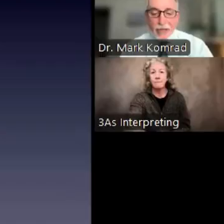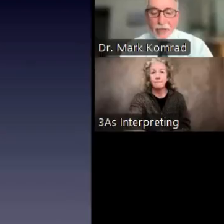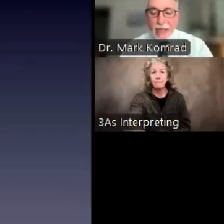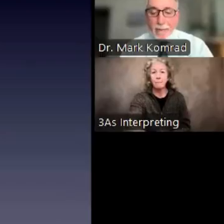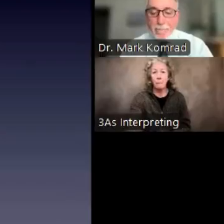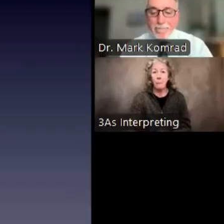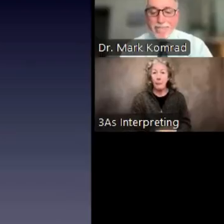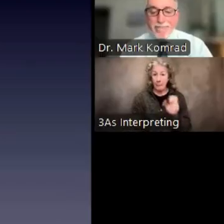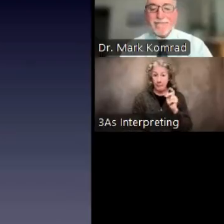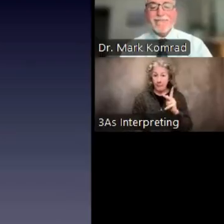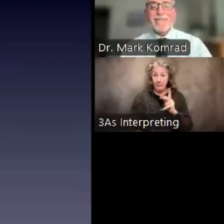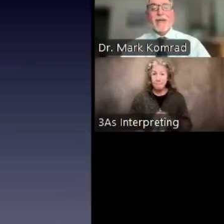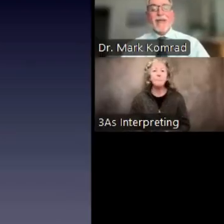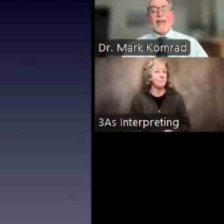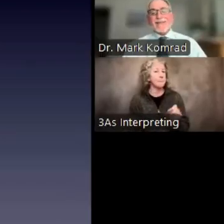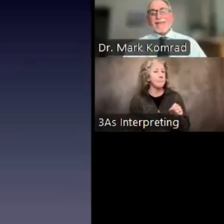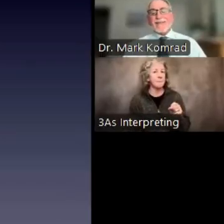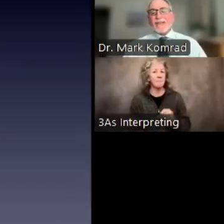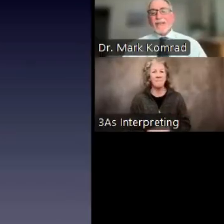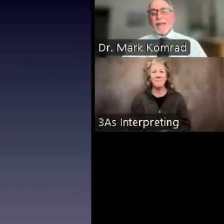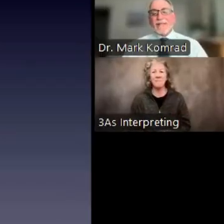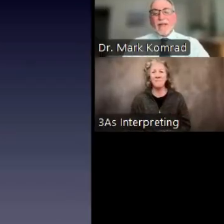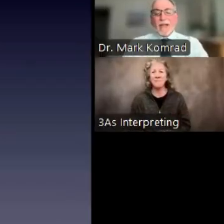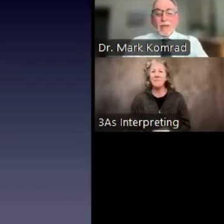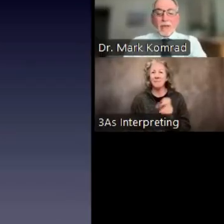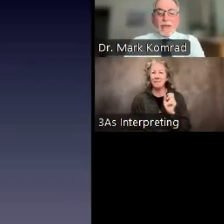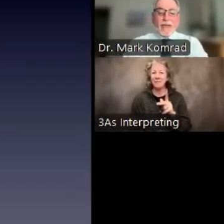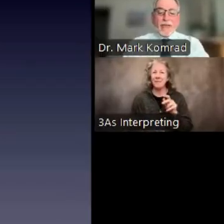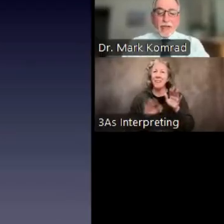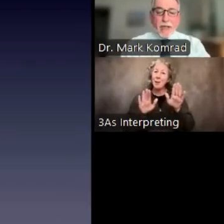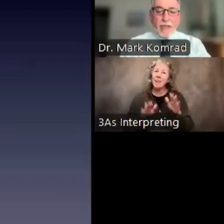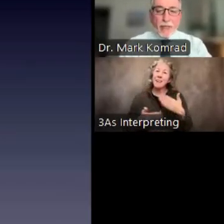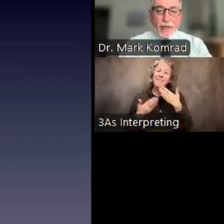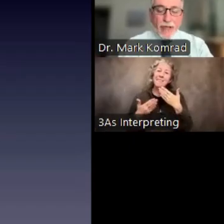okay? Yeah, okay, great. Well, thank you so much. I really